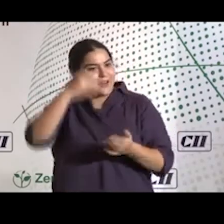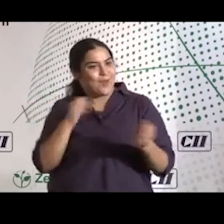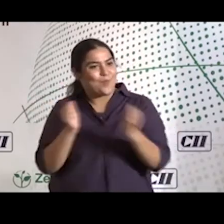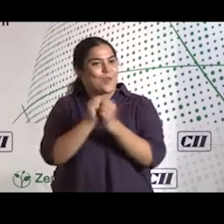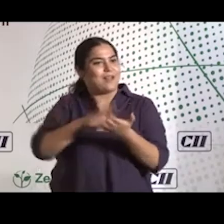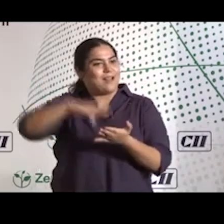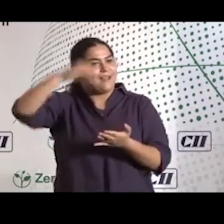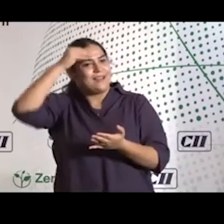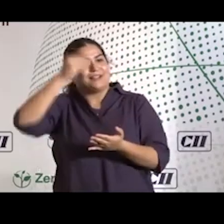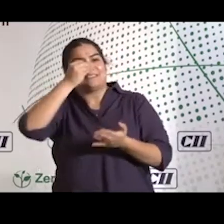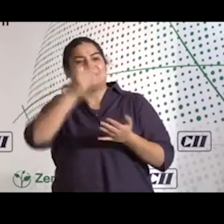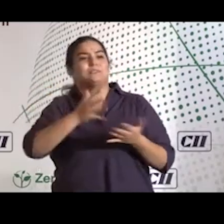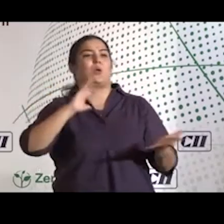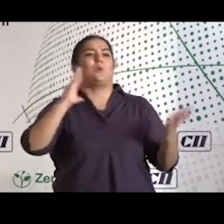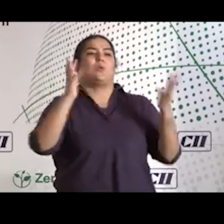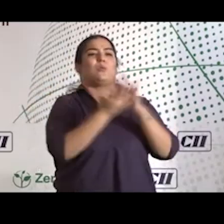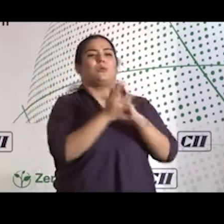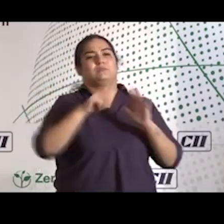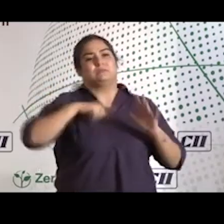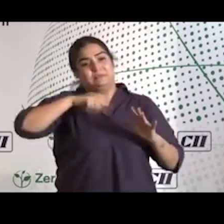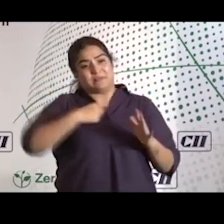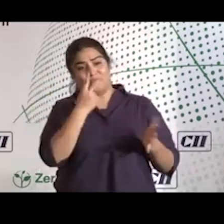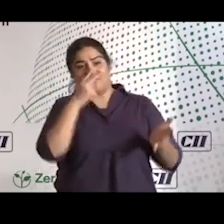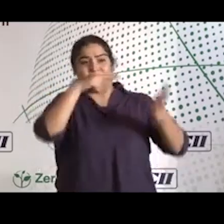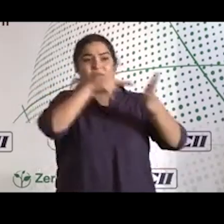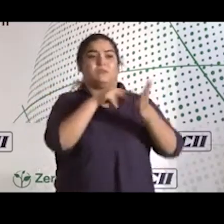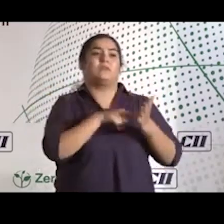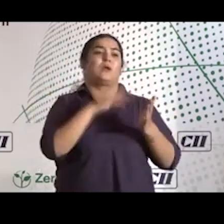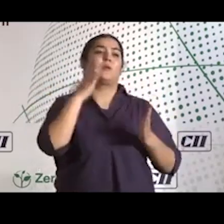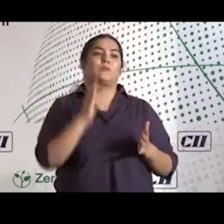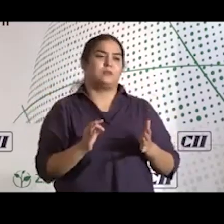And then we need to look at the world outside. And that is one button.